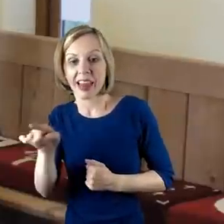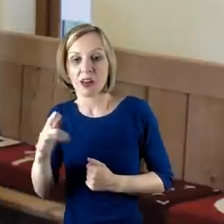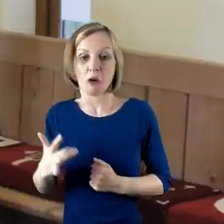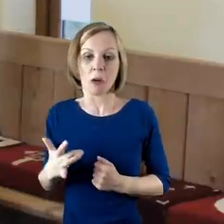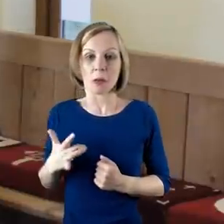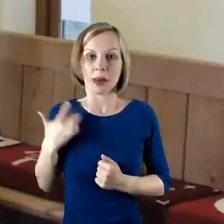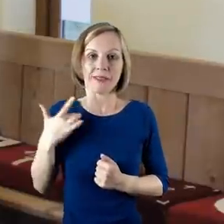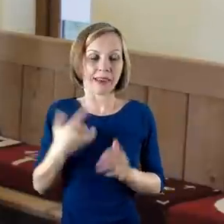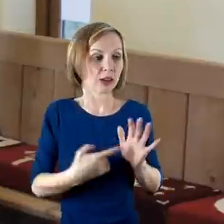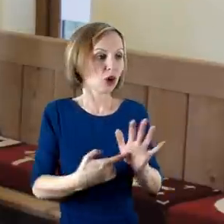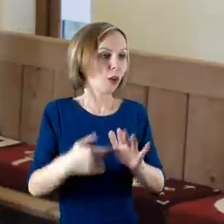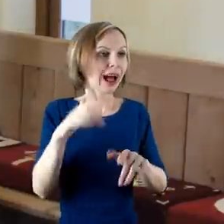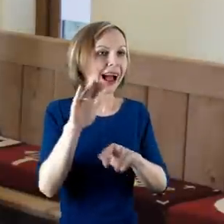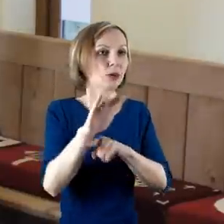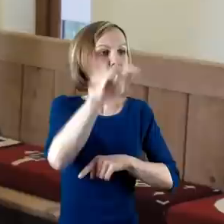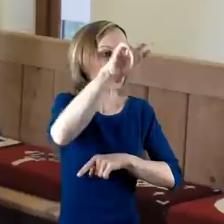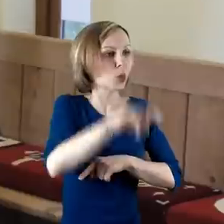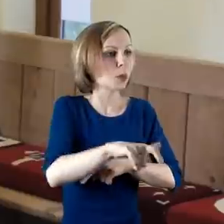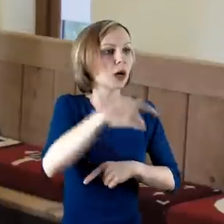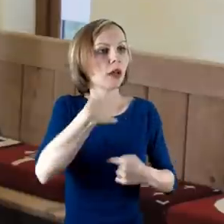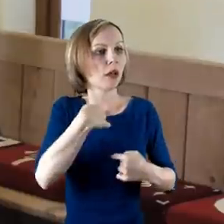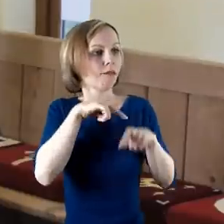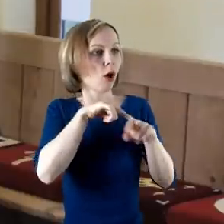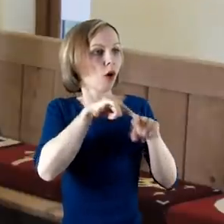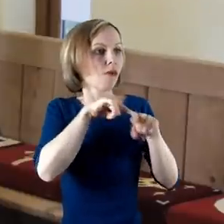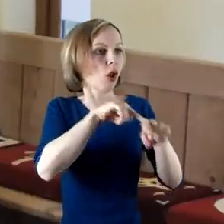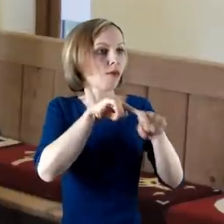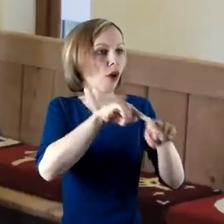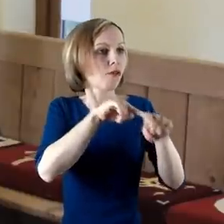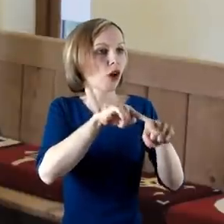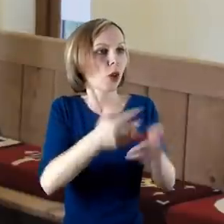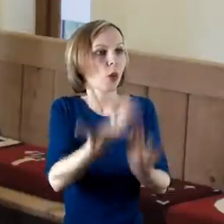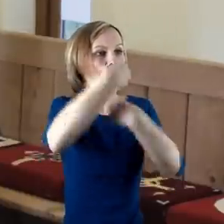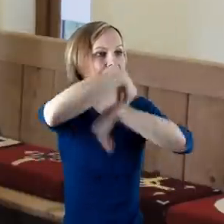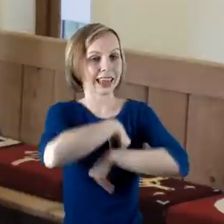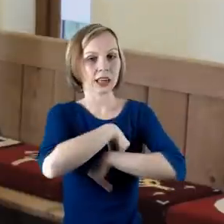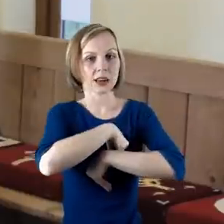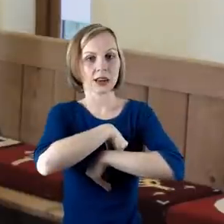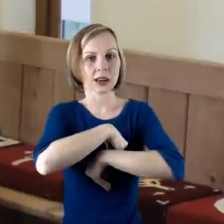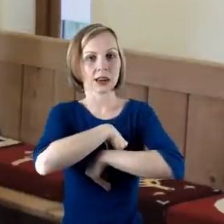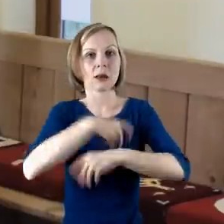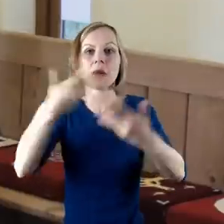and instead to live from the inside out. Acknowledging God within,